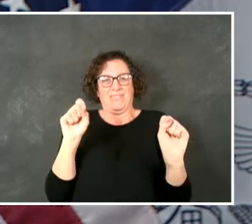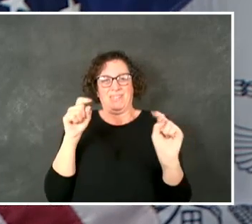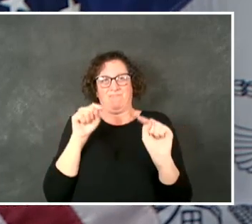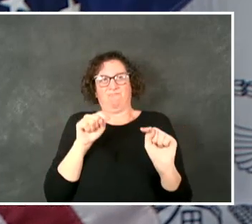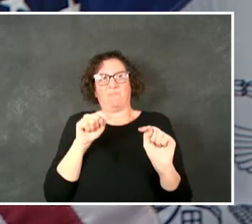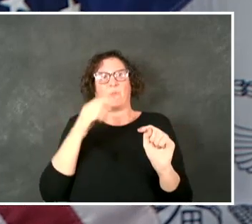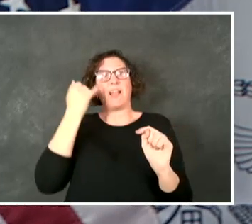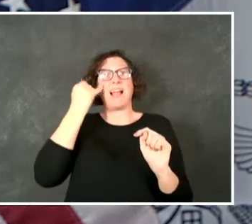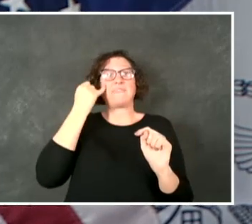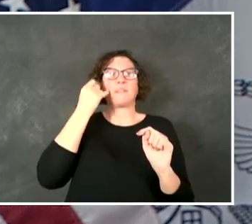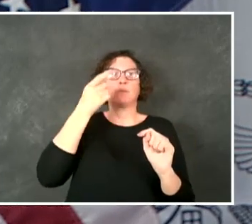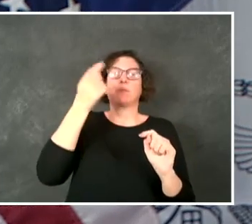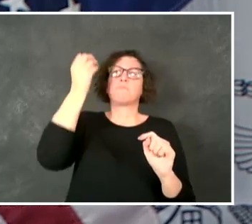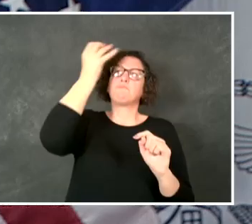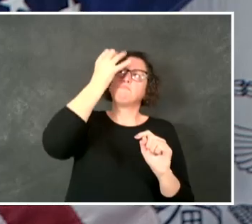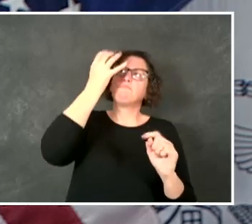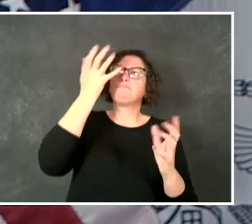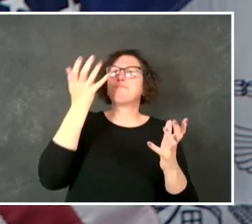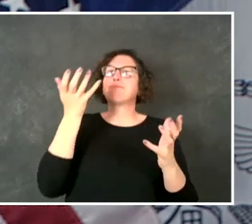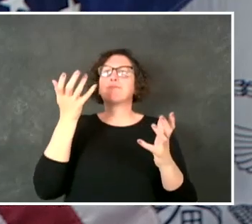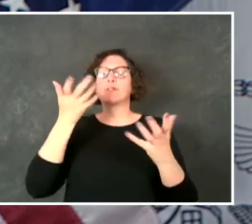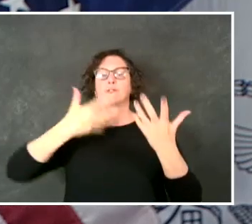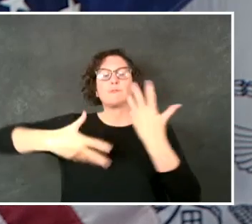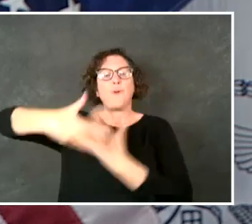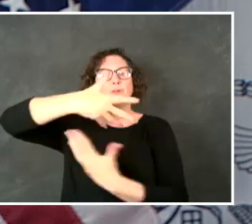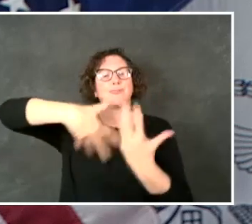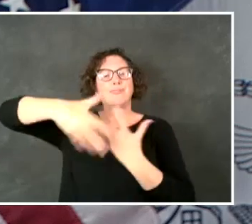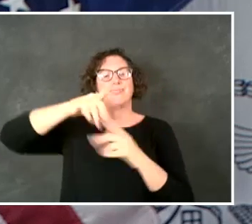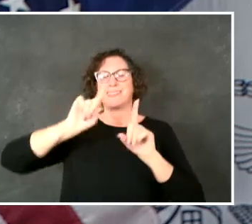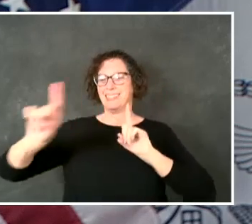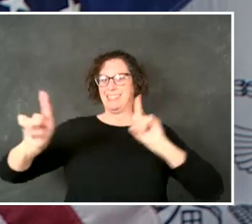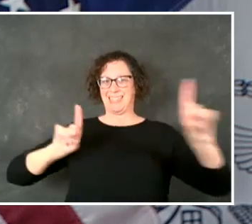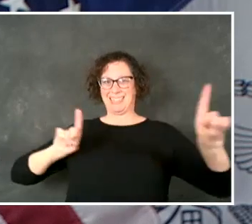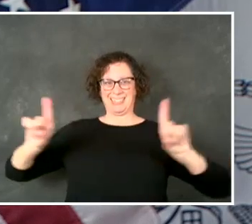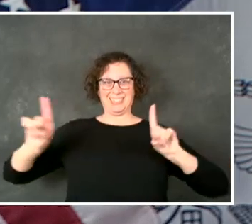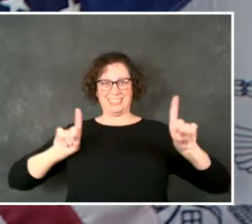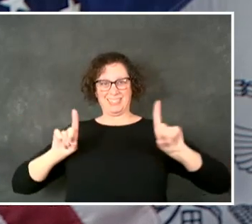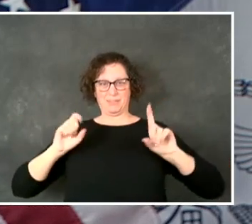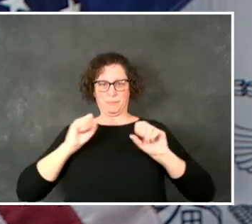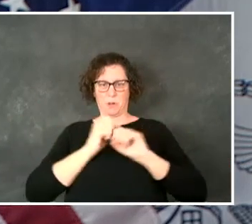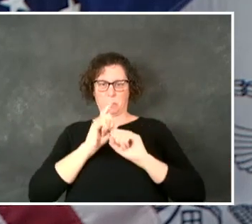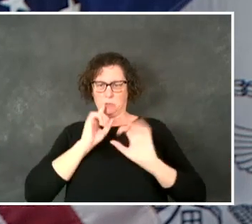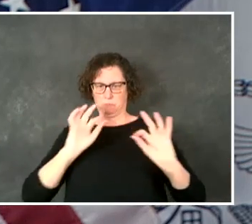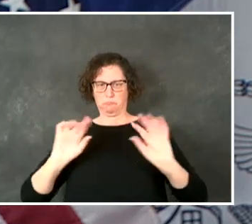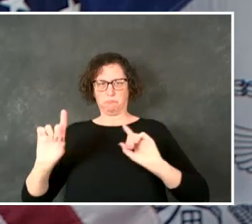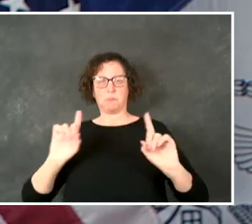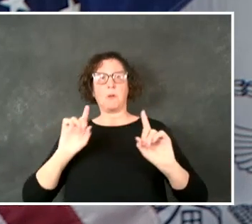QUESTION YOU'RE ASNGKI ABOUT HOW TO MAKE SURE THE TESTS ARE ACCURAE.T I THINK IT'S ABOUT HEALTH AND SAFETY.